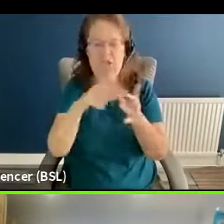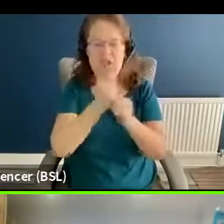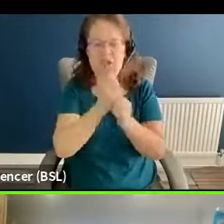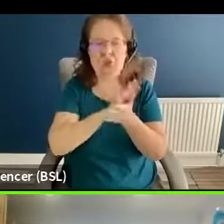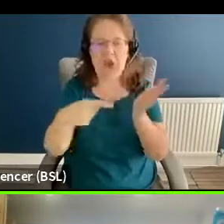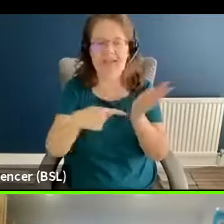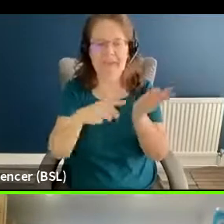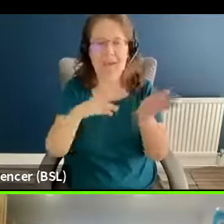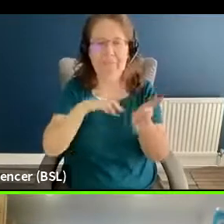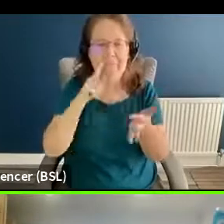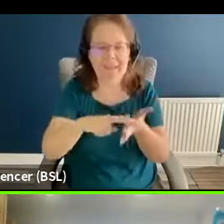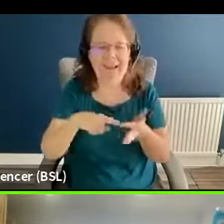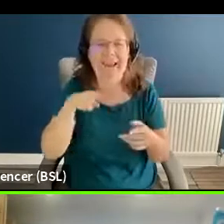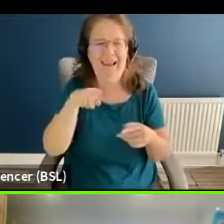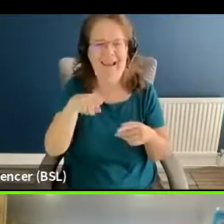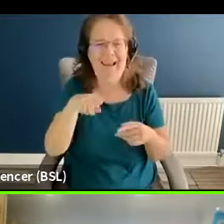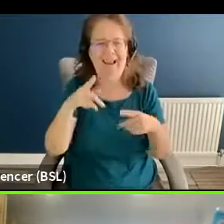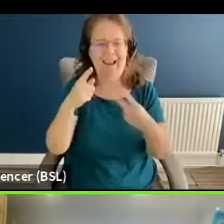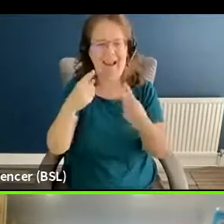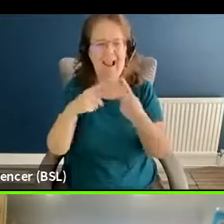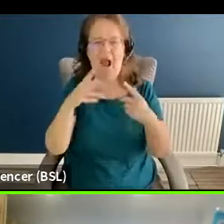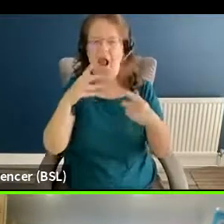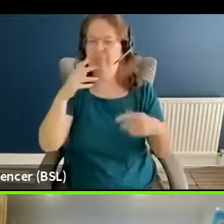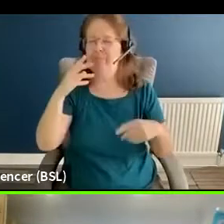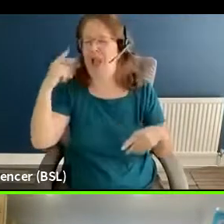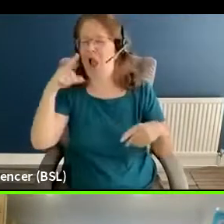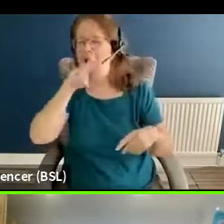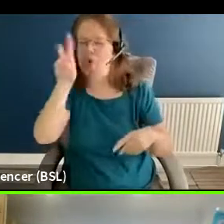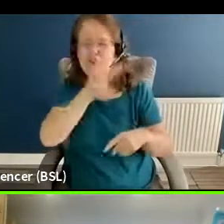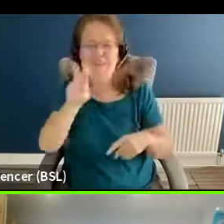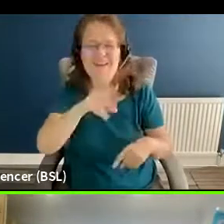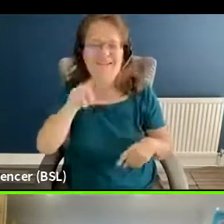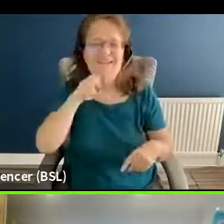sorts of things. Browsealoud, ReadSpeaker. There's a whole load of them come and sue me.